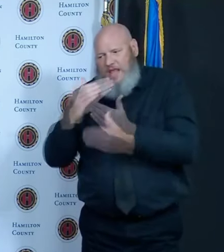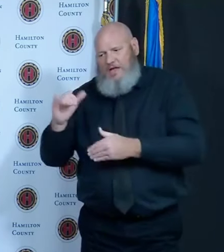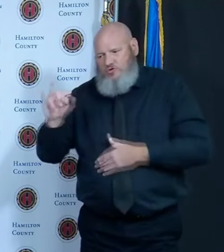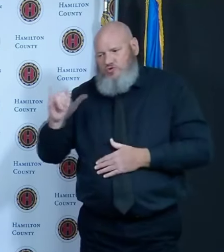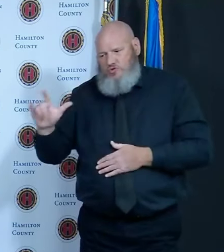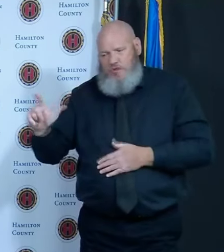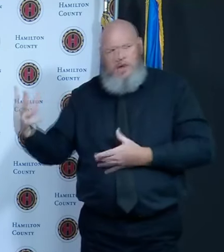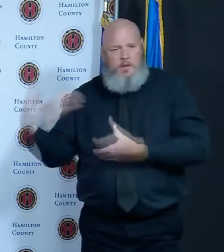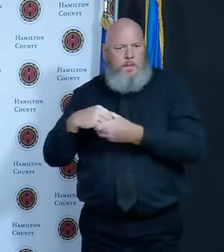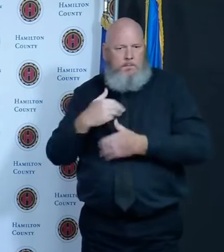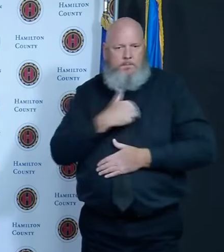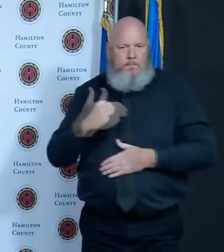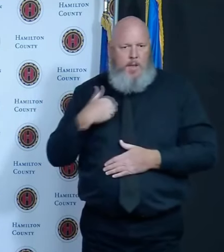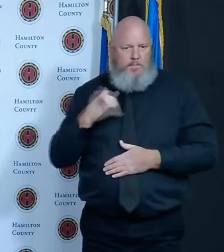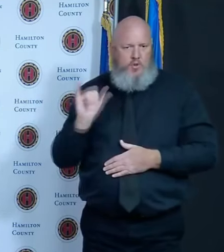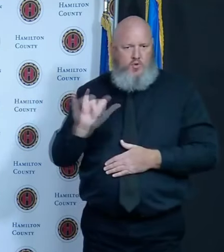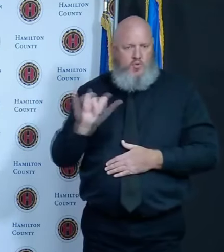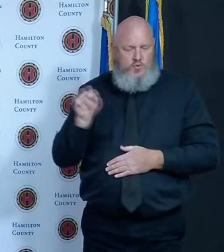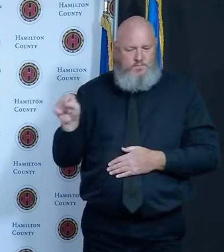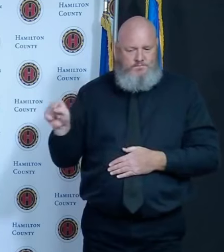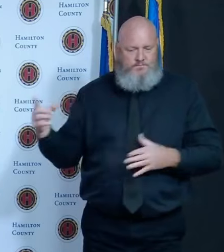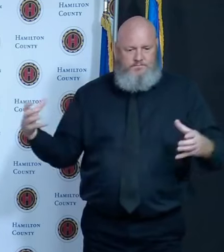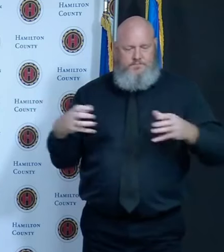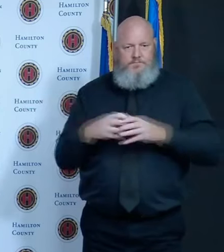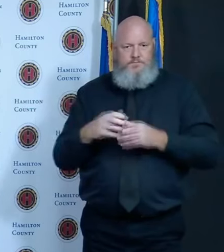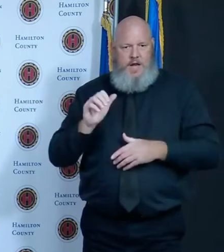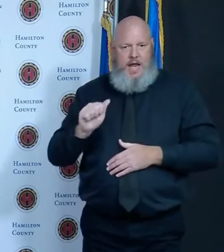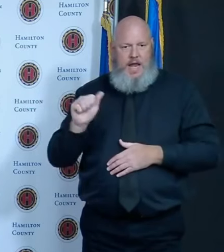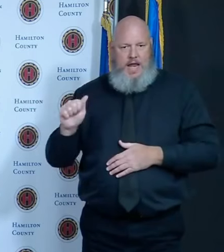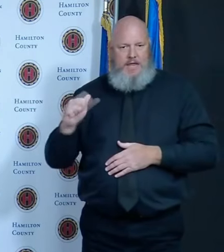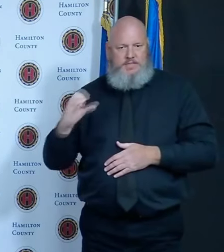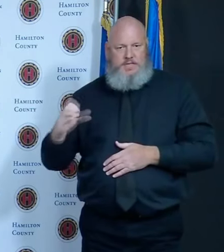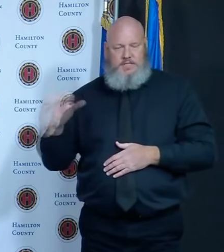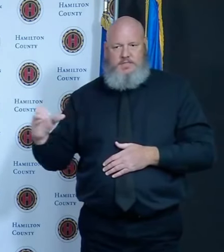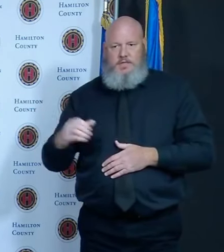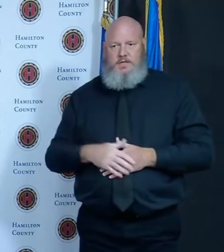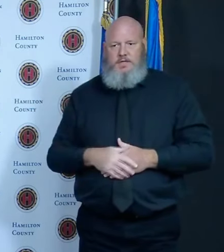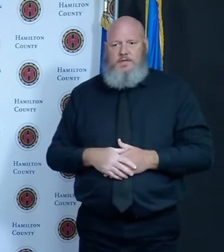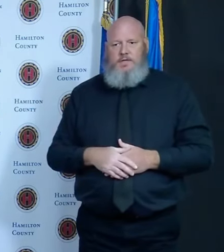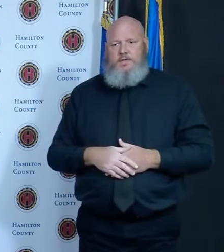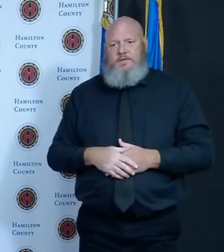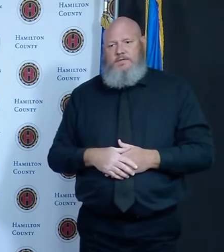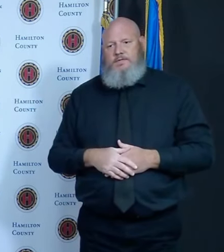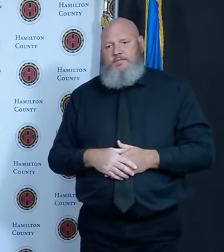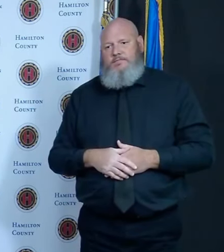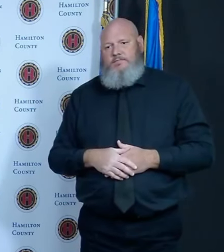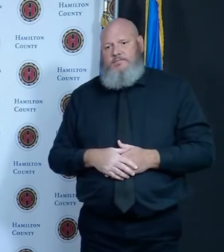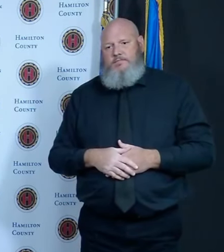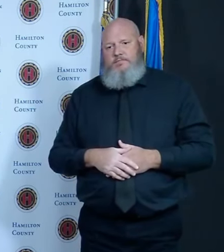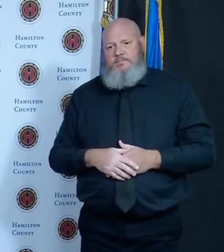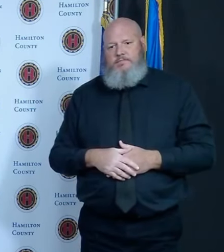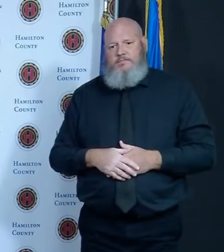your firm is widely known throughout the throughout the area can you maybe talk a